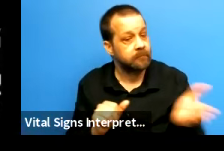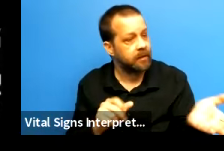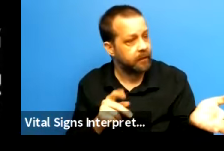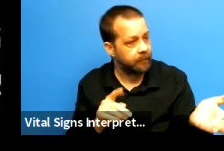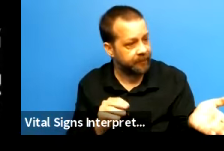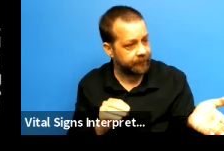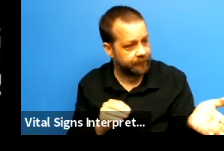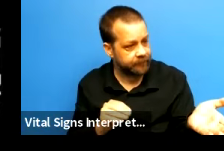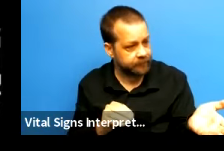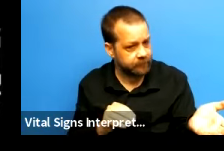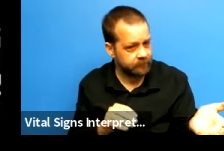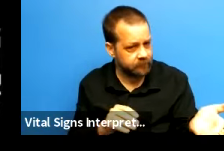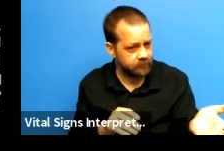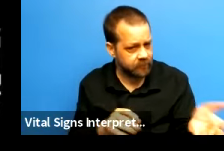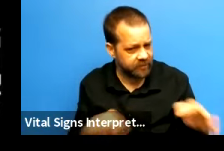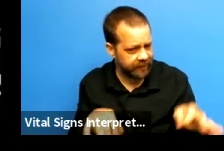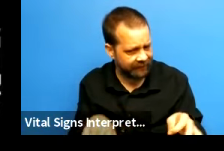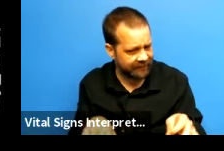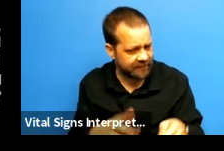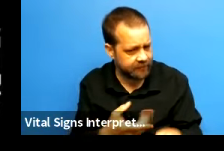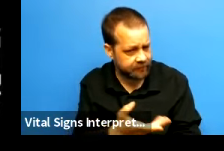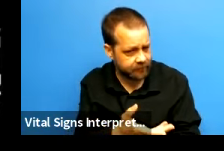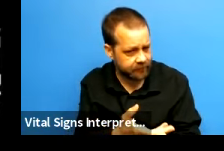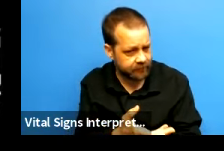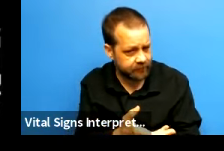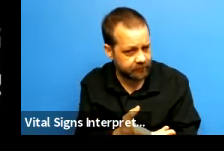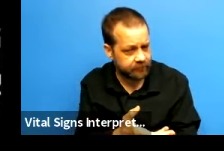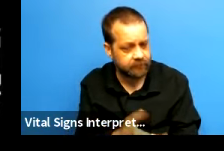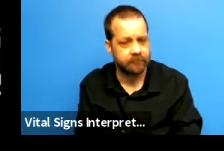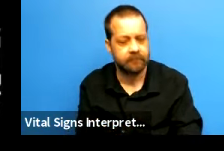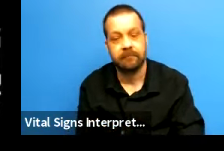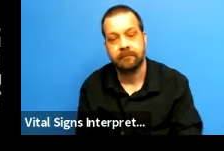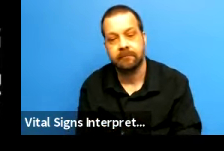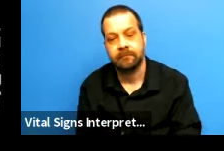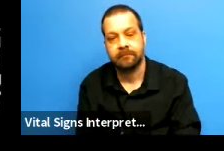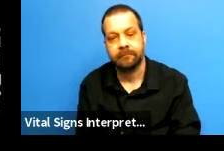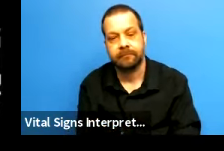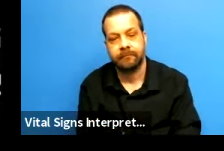Pam Williamson: So there are many people